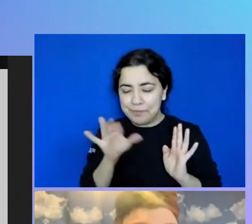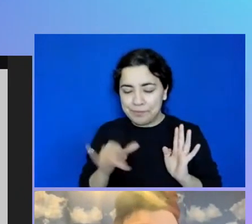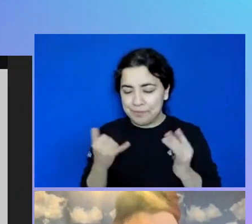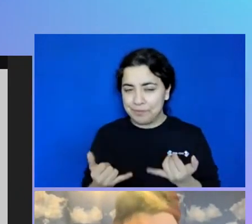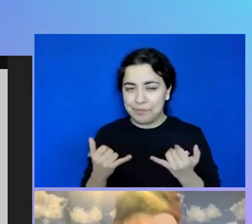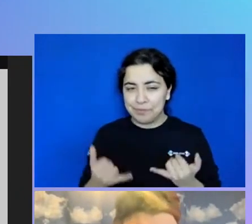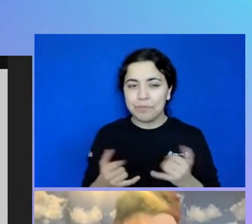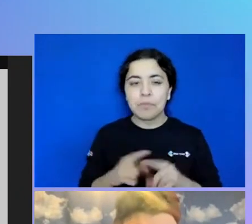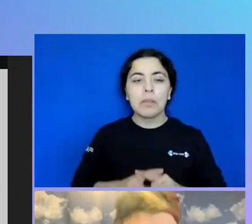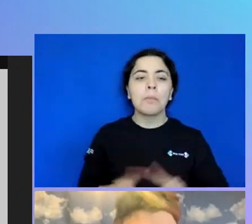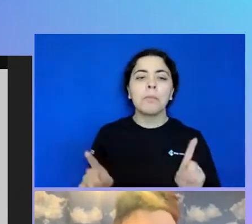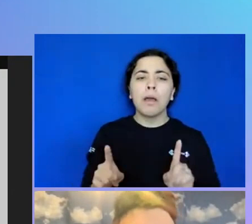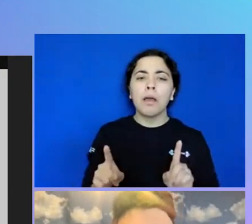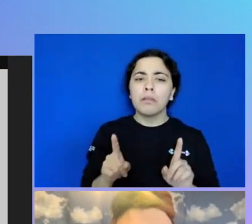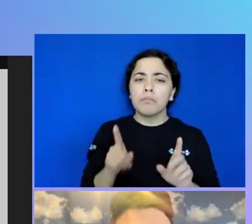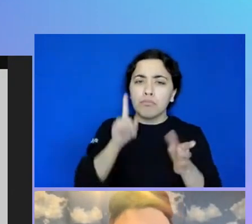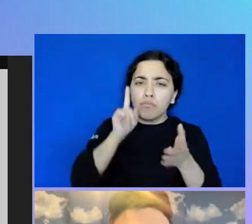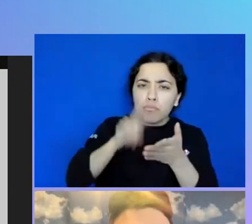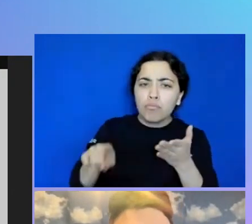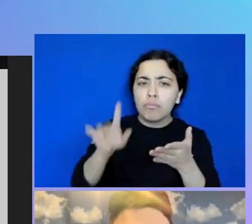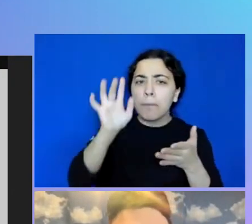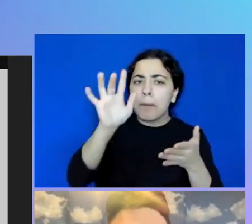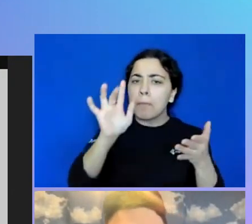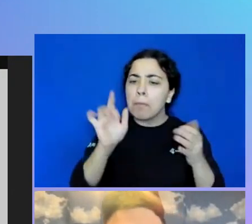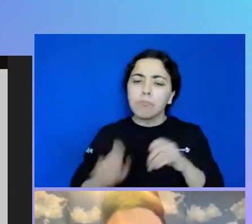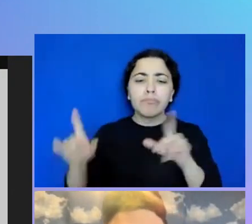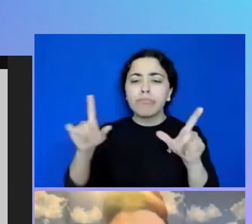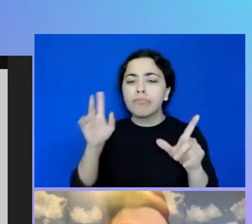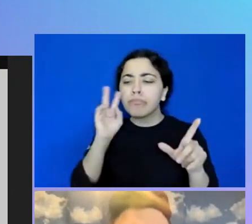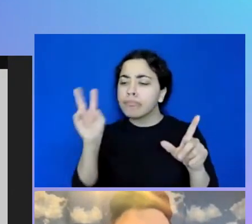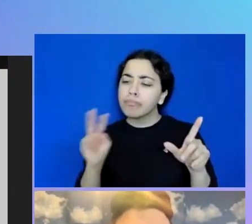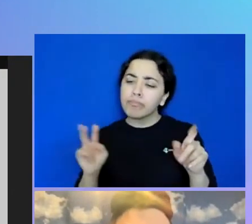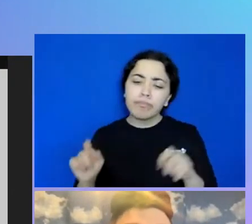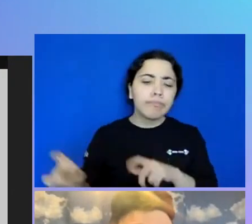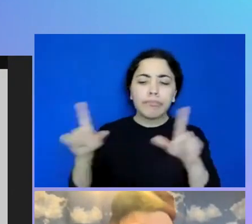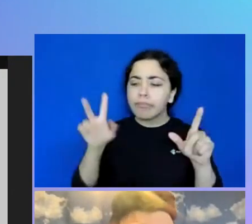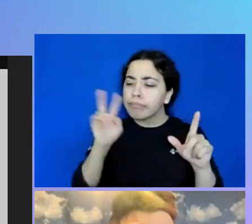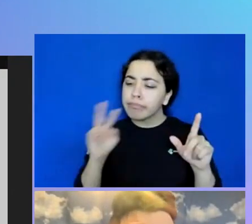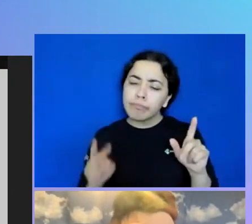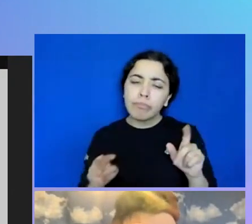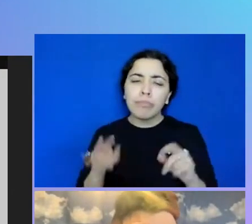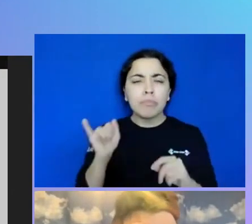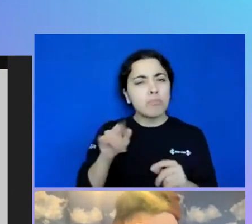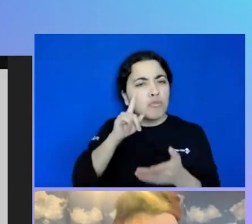it out. I will also, uh, have the. This is also included in